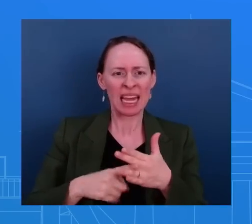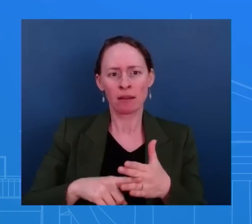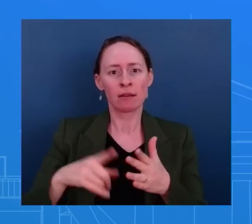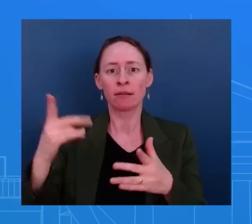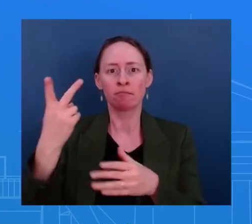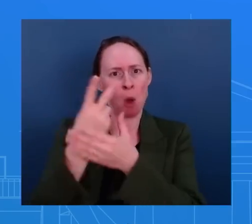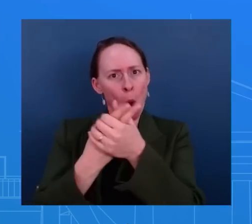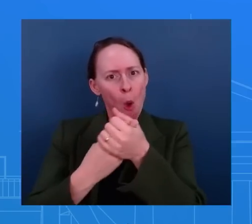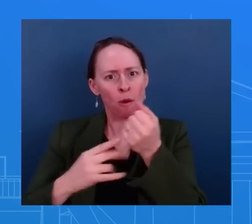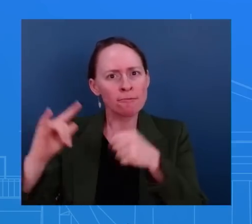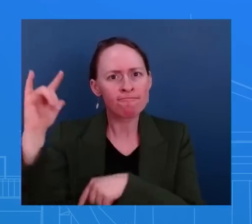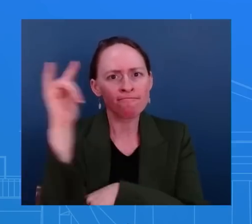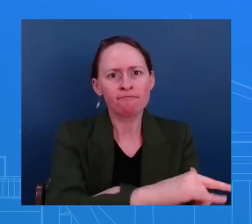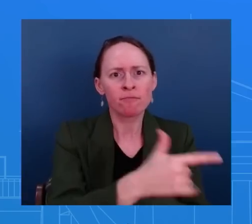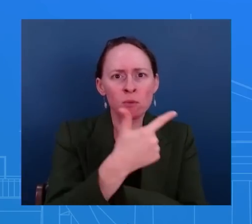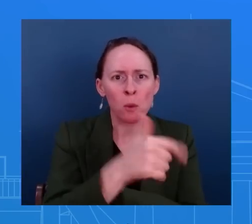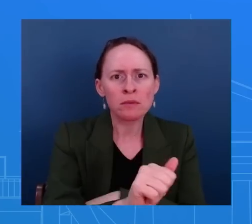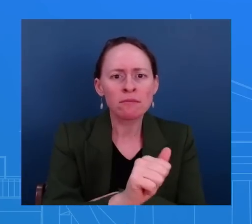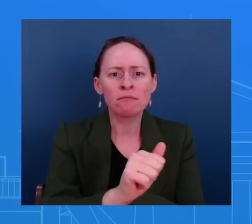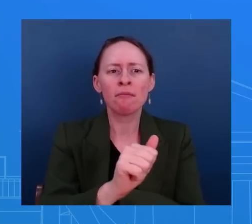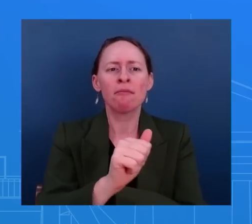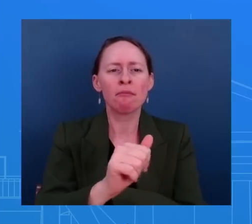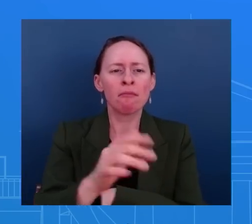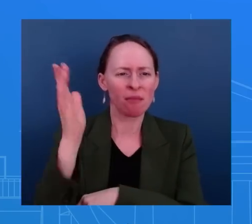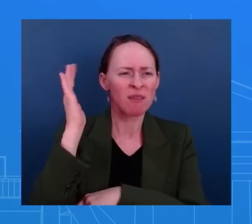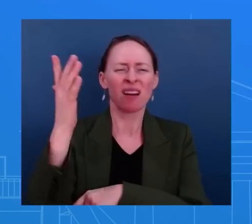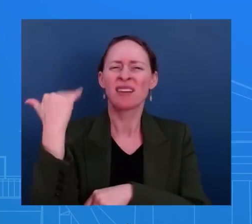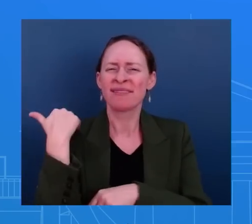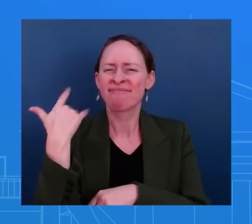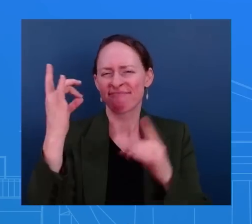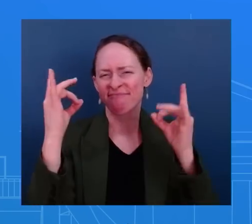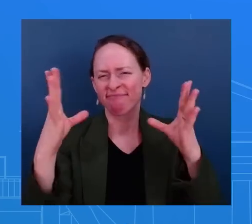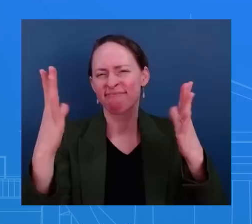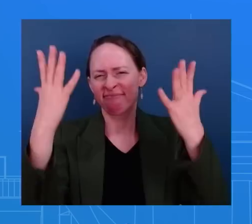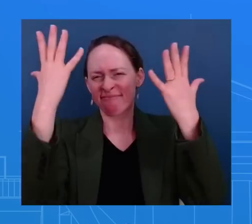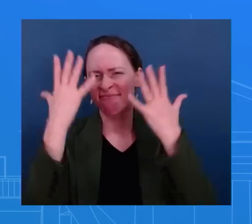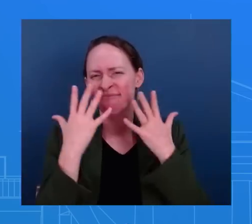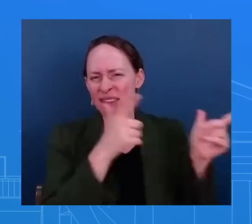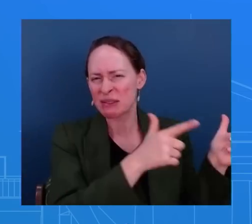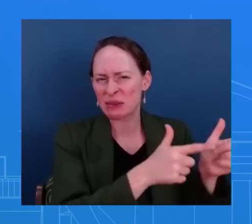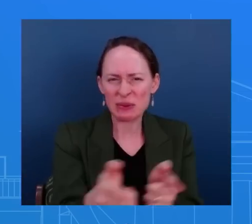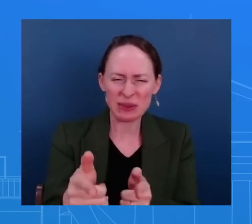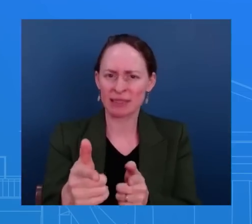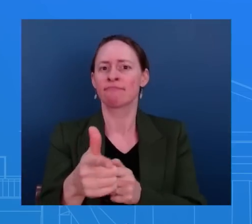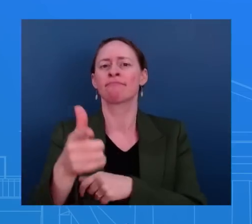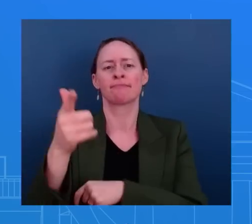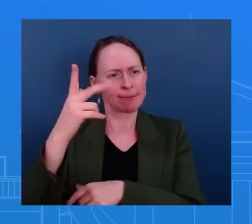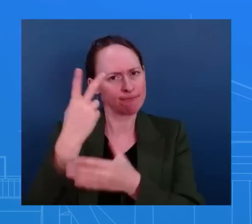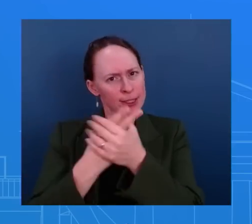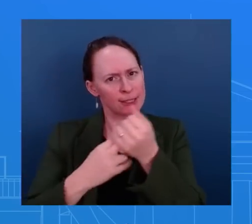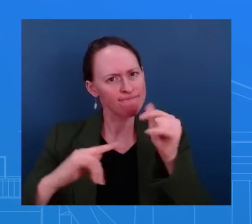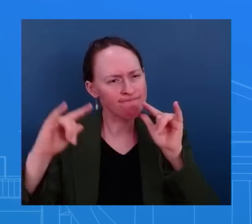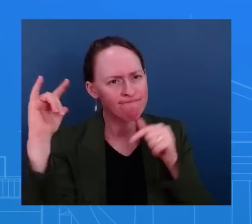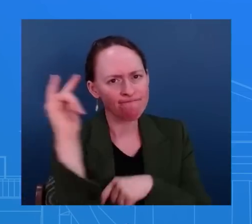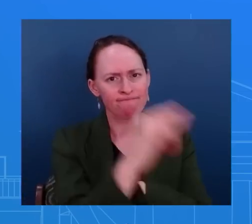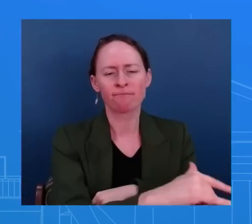an awful event that happened on the ground -- a shooting. But they have -- they have appeared together many times.